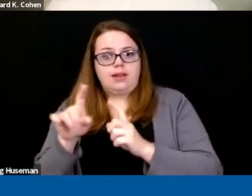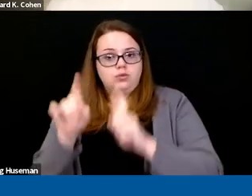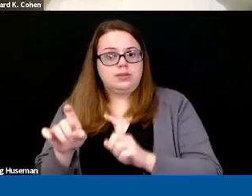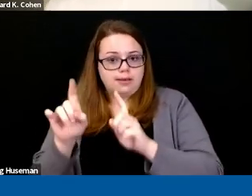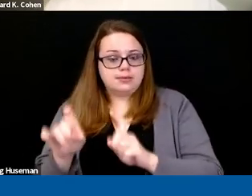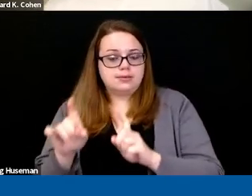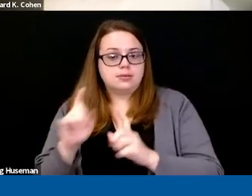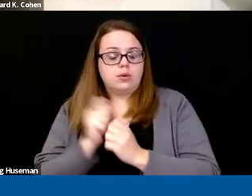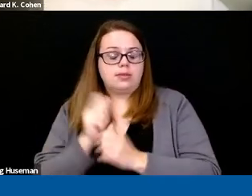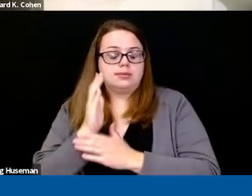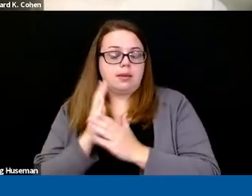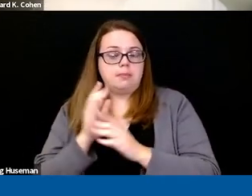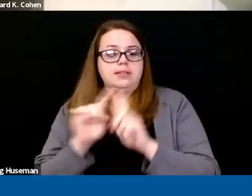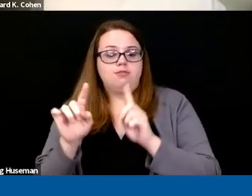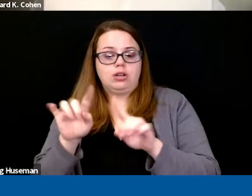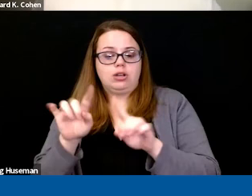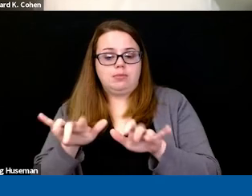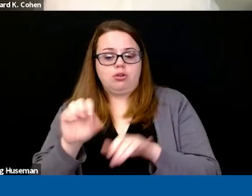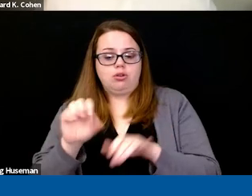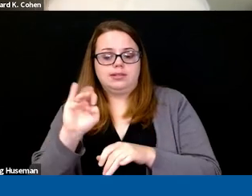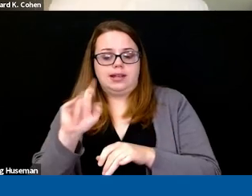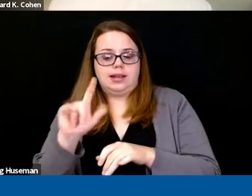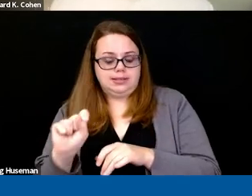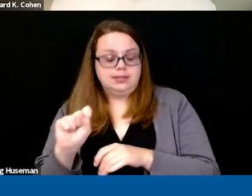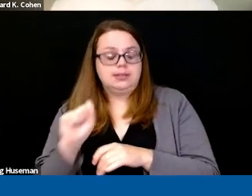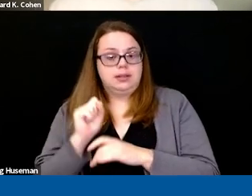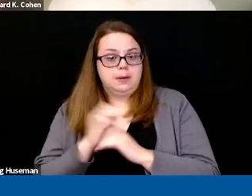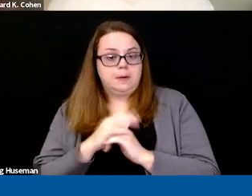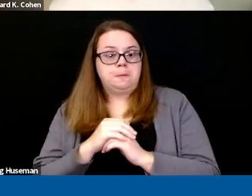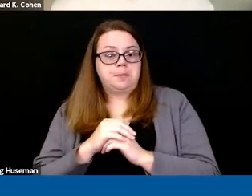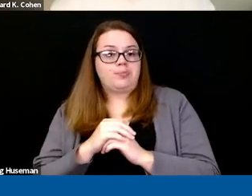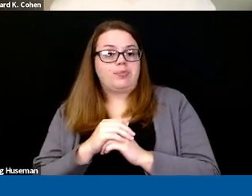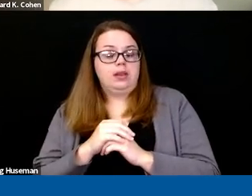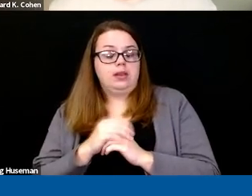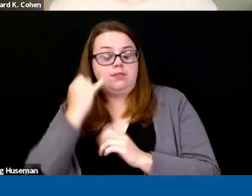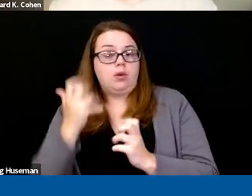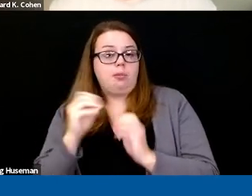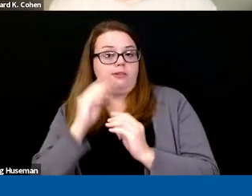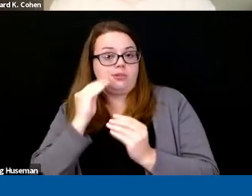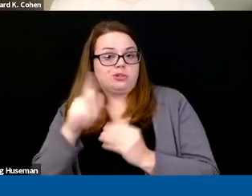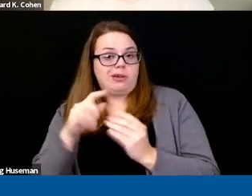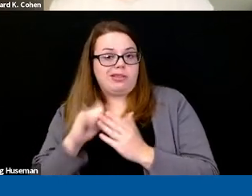with some different keyboard settings. And if you want more information about that, just reach out to me on Twitter